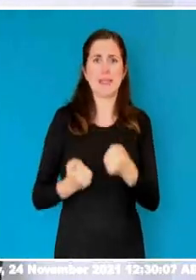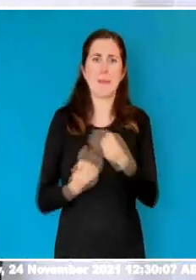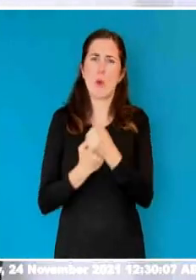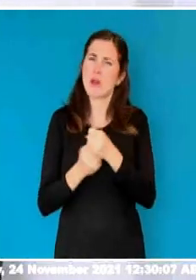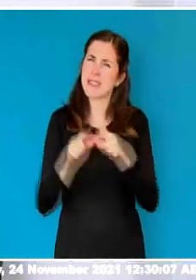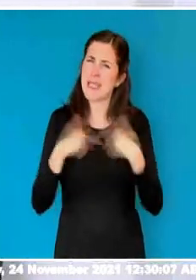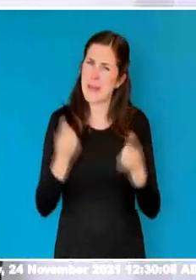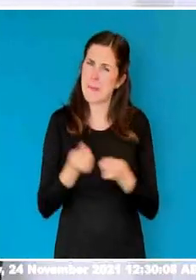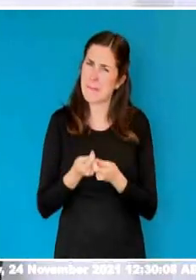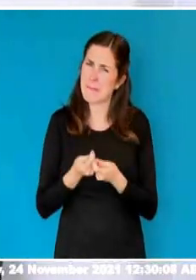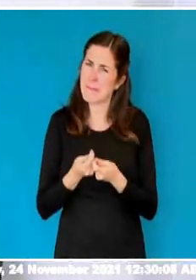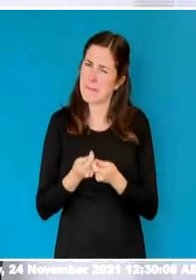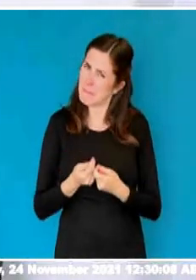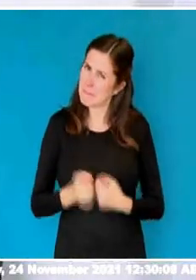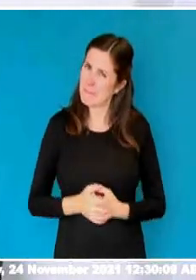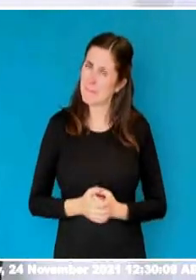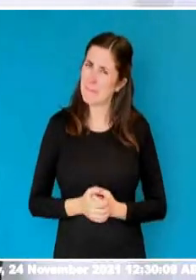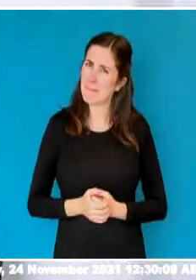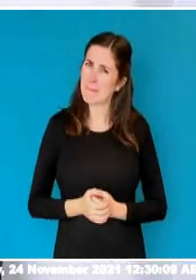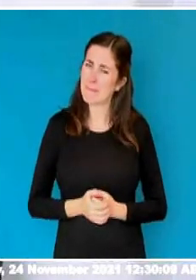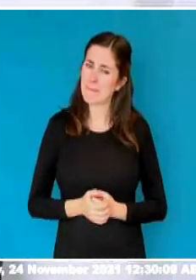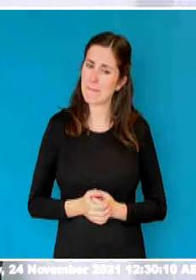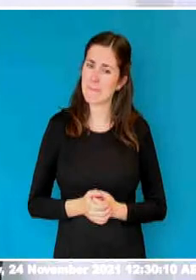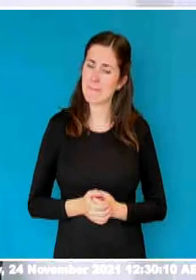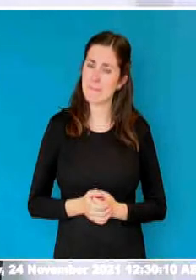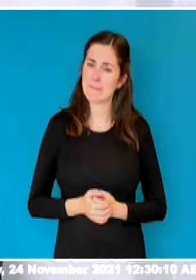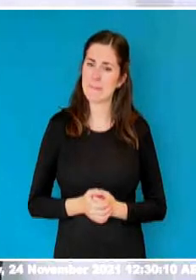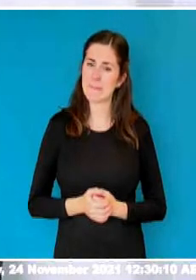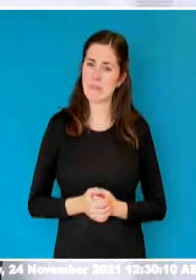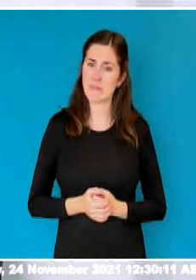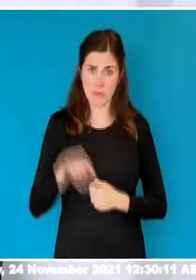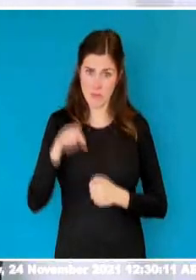team. MR AIKMAN: Yes. I can see --- MS DOWSETT: Is that not the case?